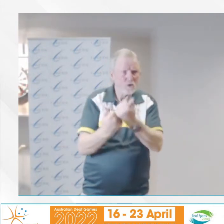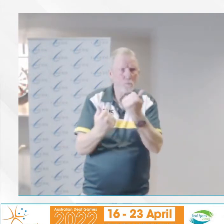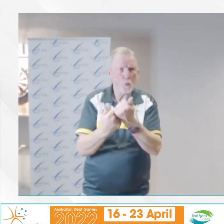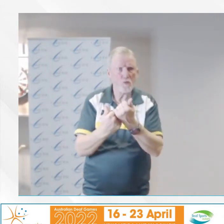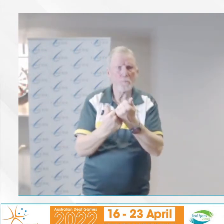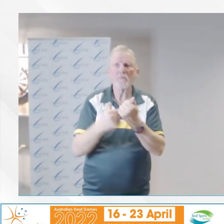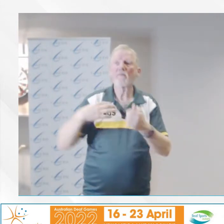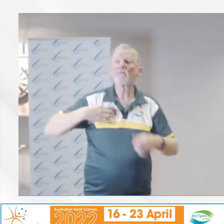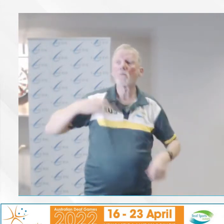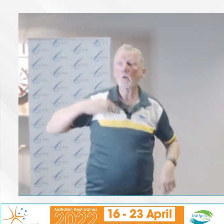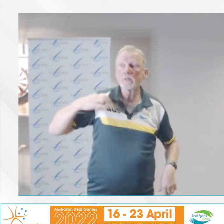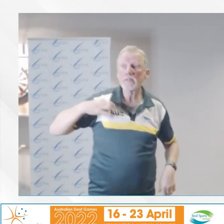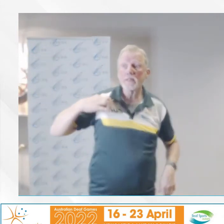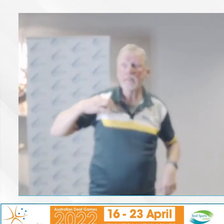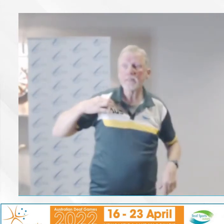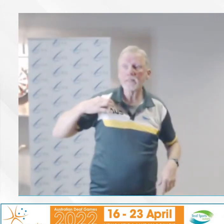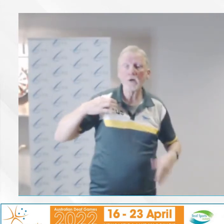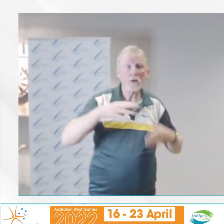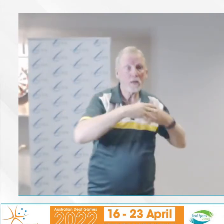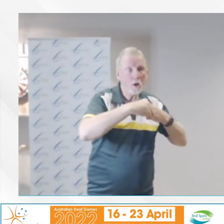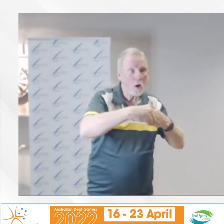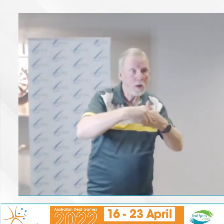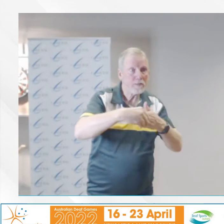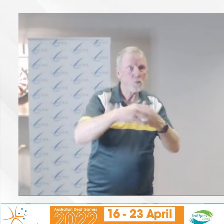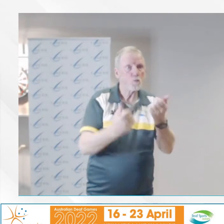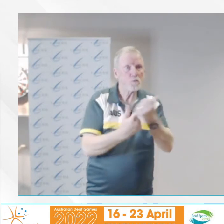yes we definitely would like to support those people and we're looking for